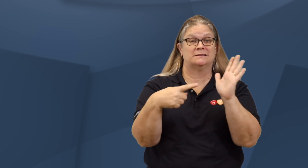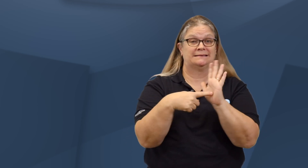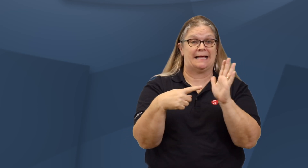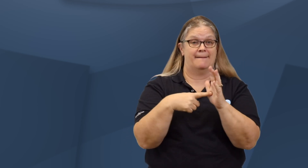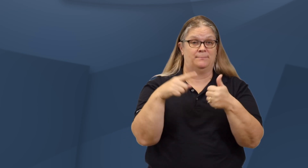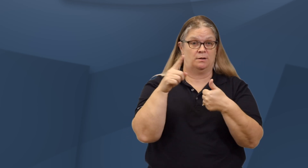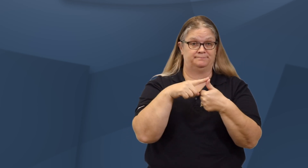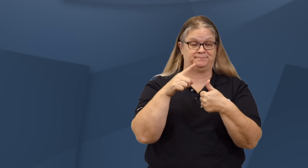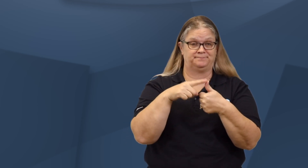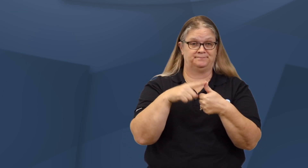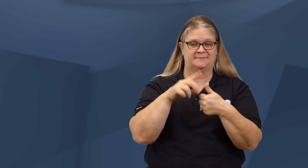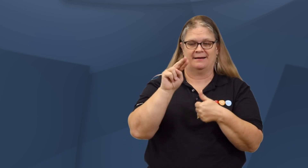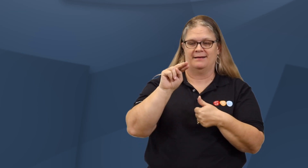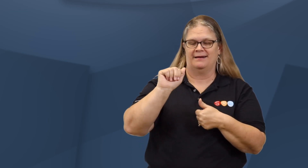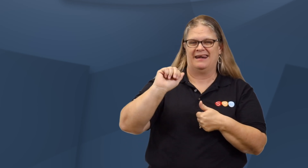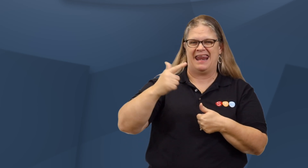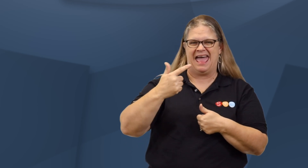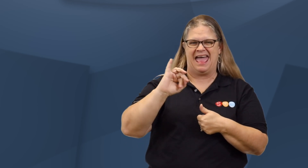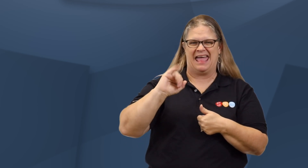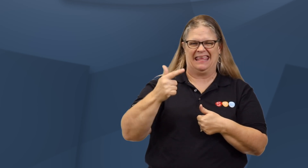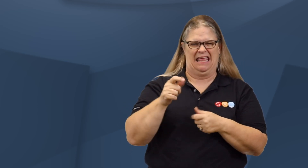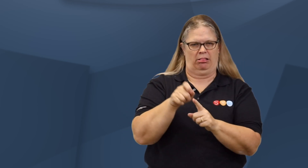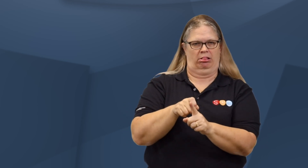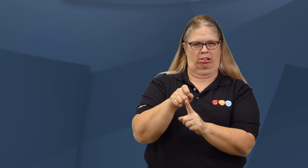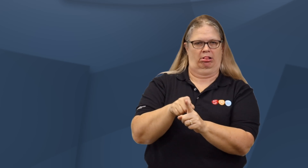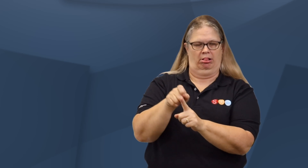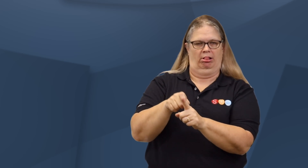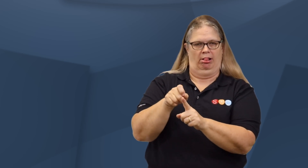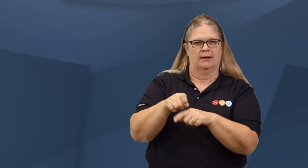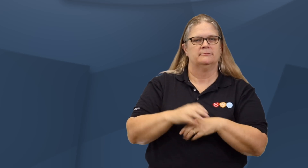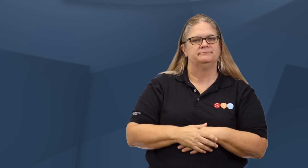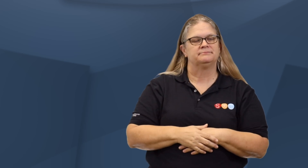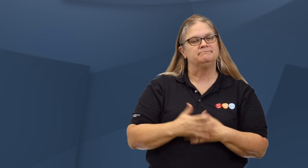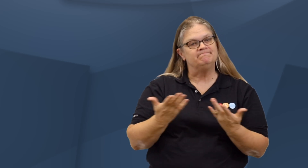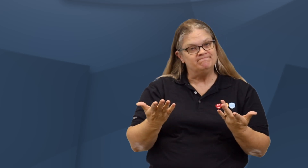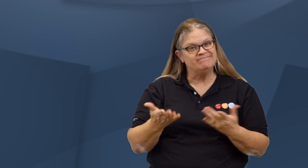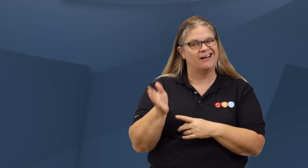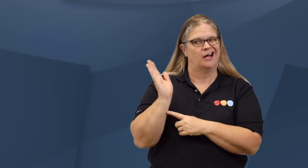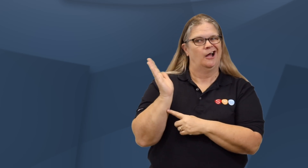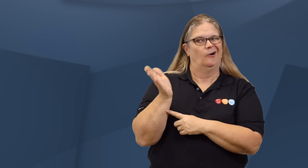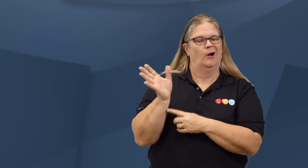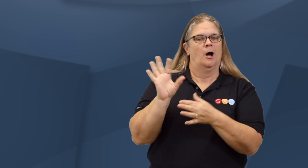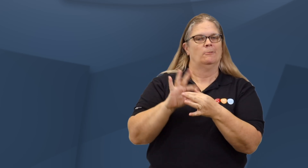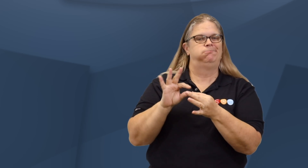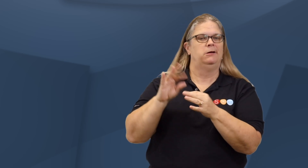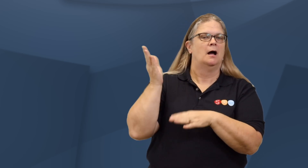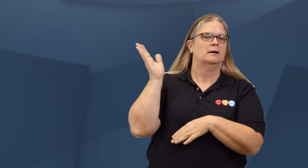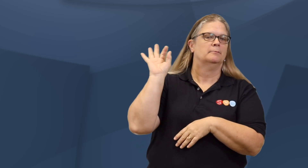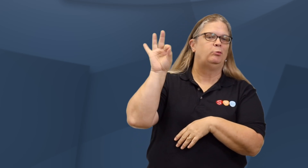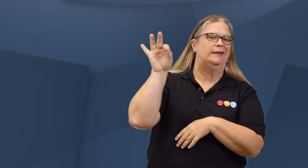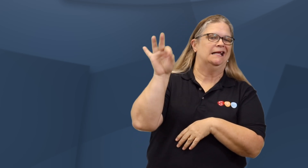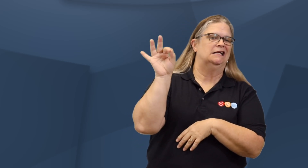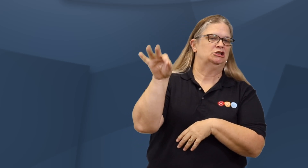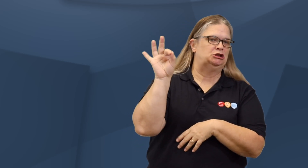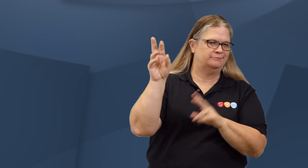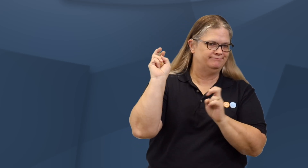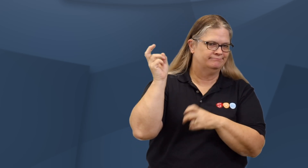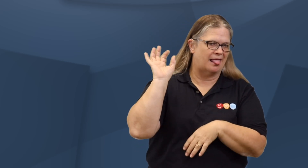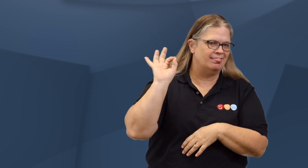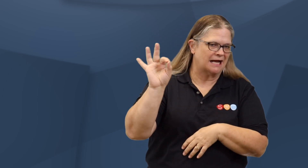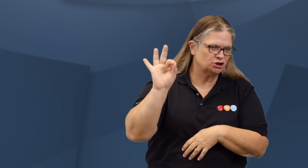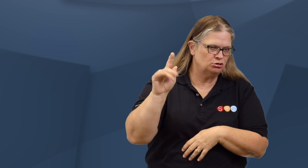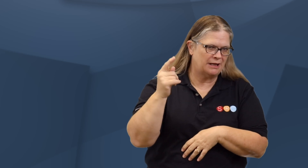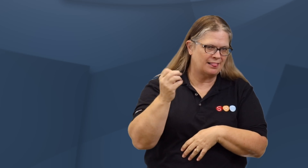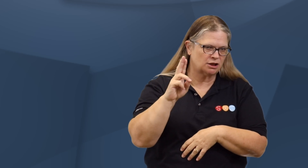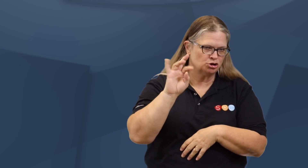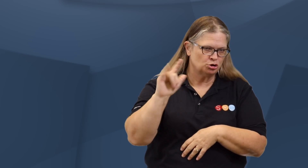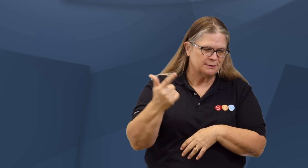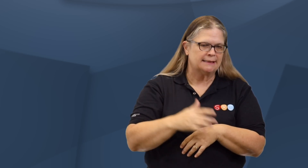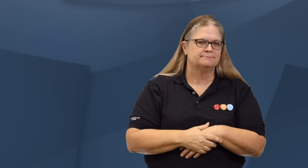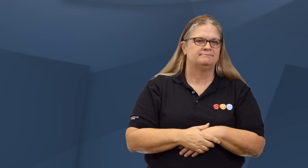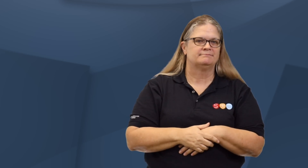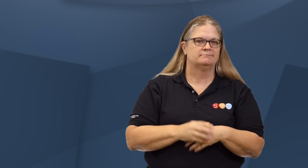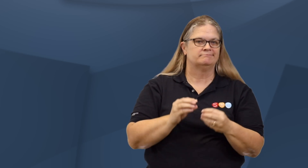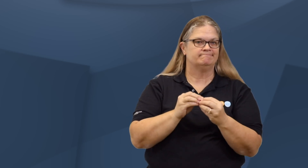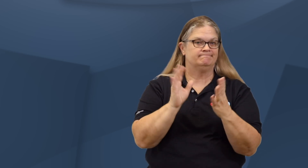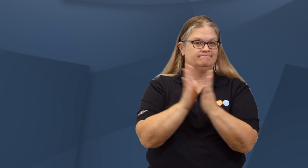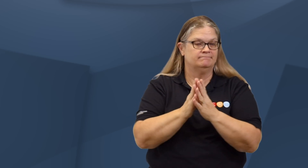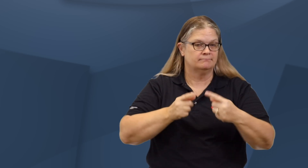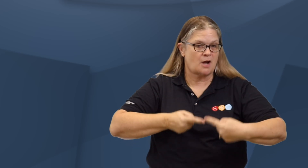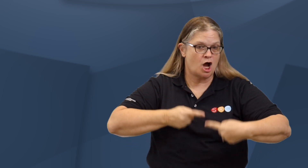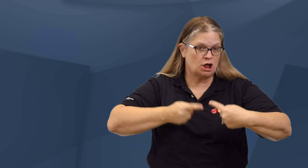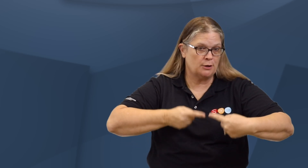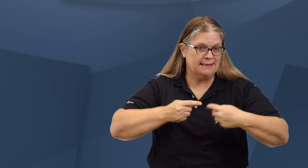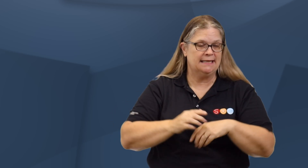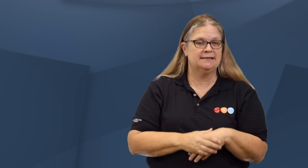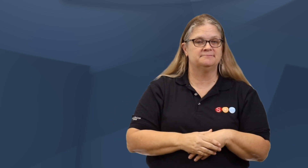For example, nagging, lecturing, to preach at them, so to speak, arguing,